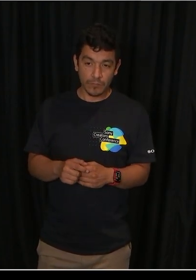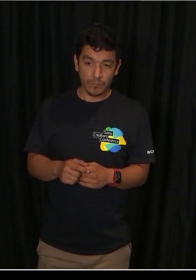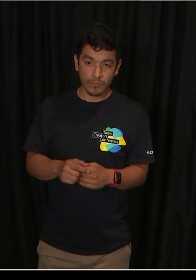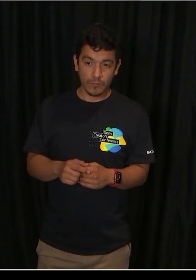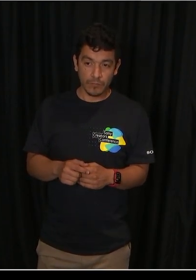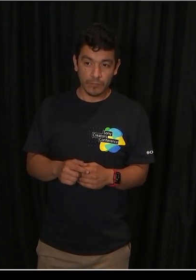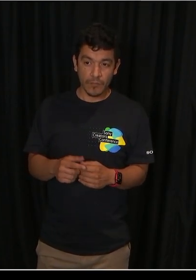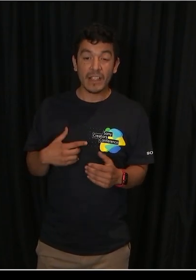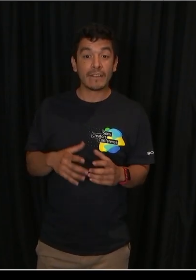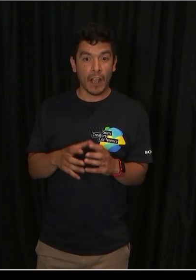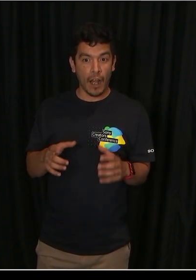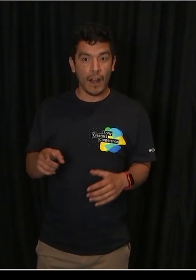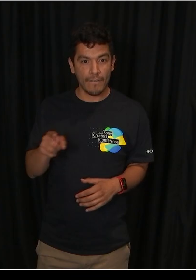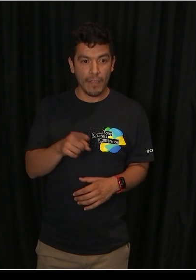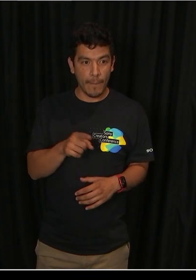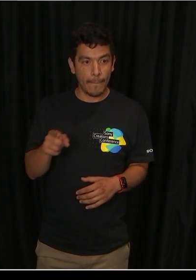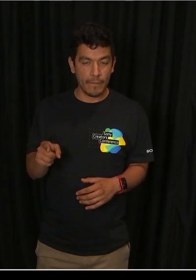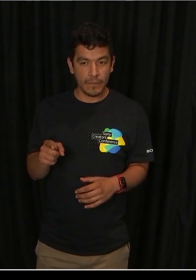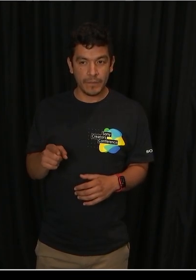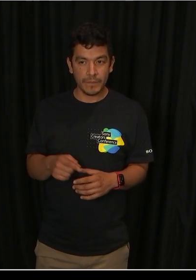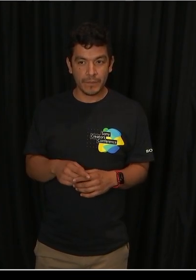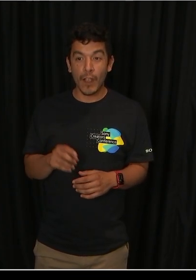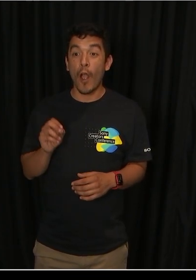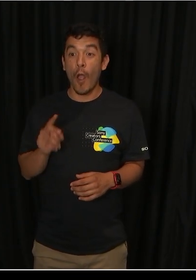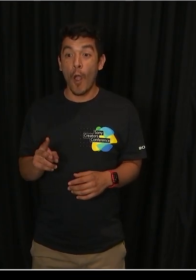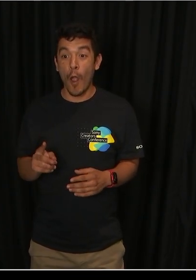There's a lot of them. Okay. So back in time a little bit.